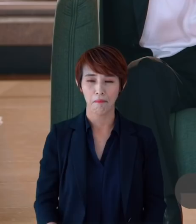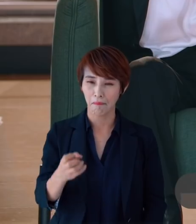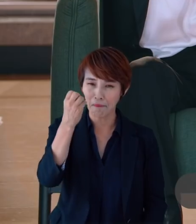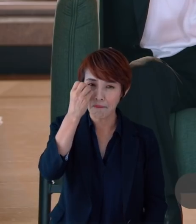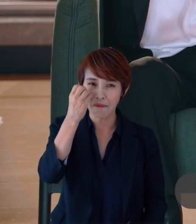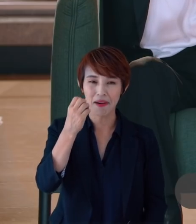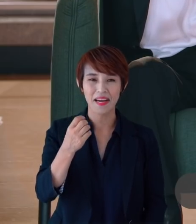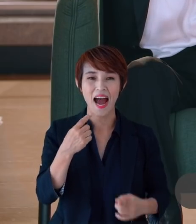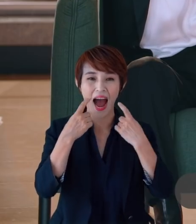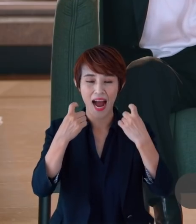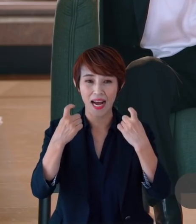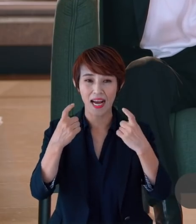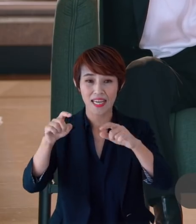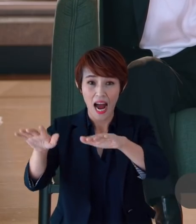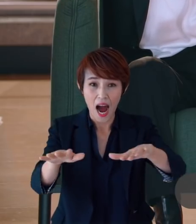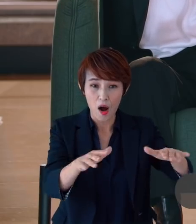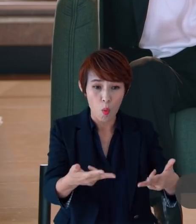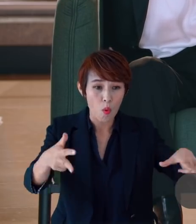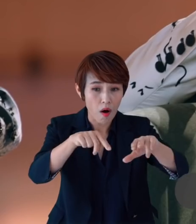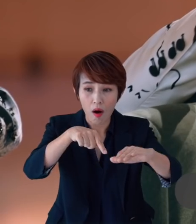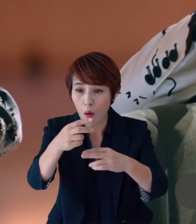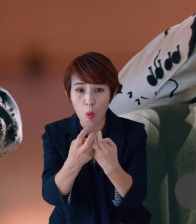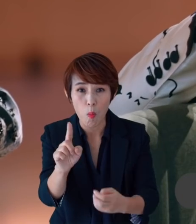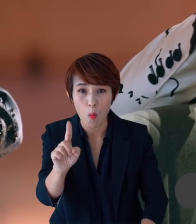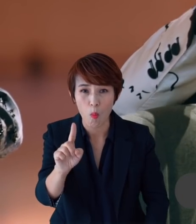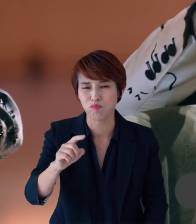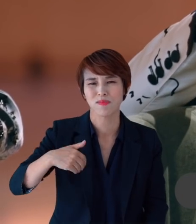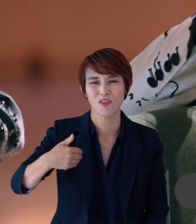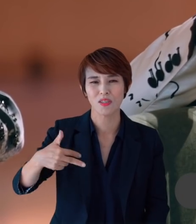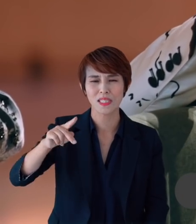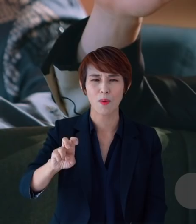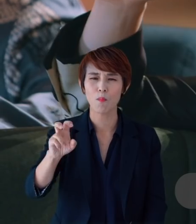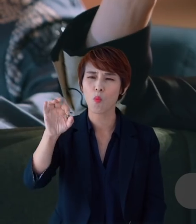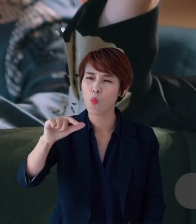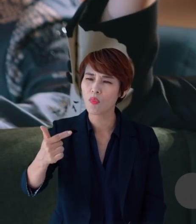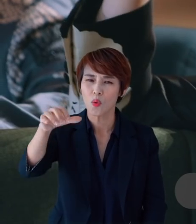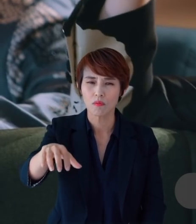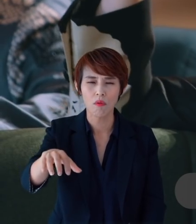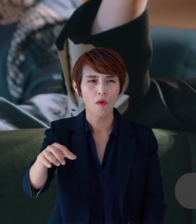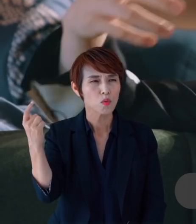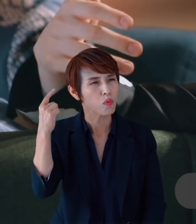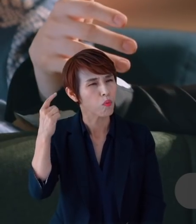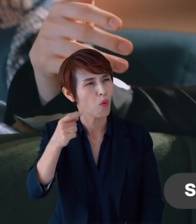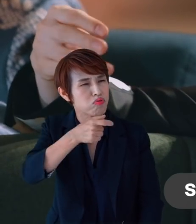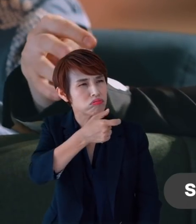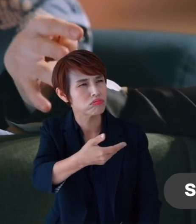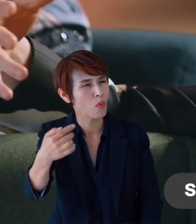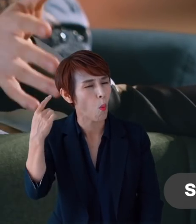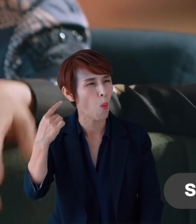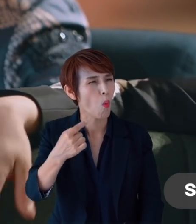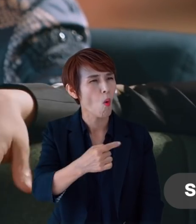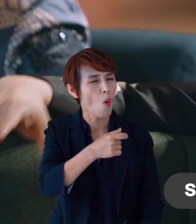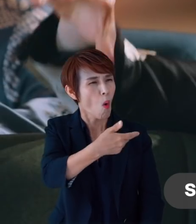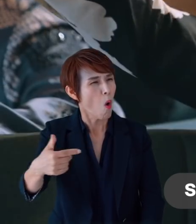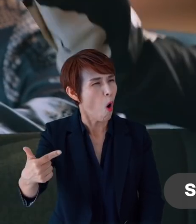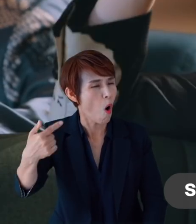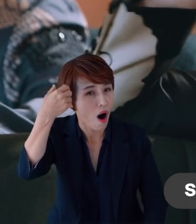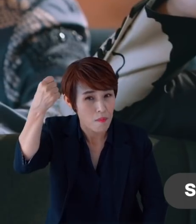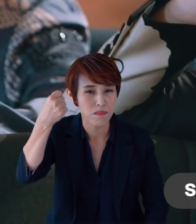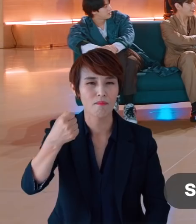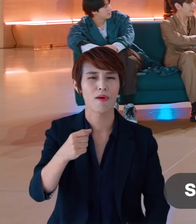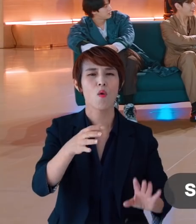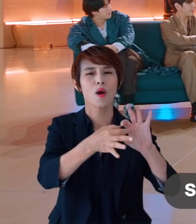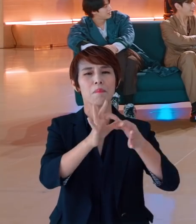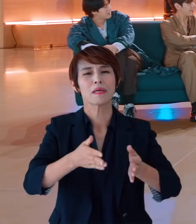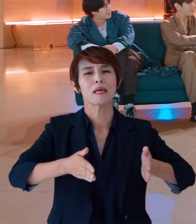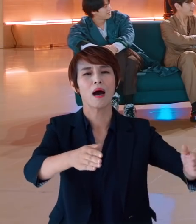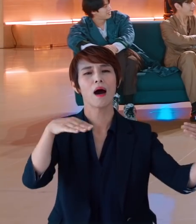I didn’t know the way how to get to the Hangang River. It was around Jamwon-dong and I could hear the sound of the water. I was like, “The river must be huge!” but then realized the sound was coming from the traffic on Olympic-daero.